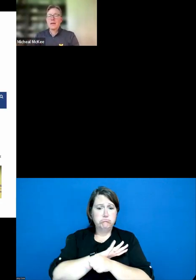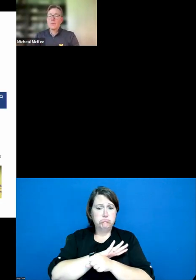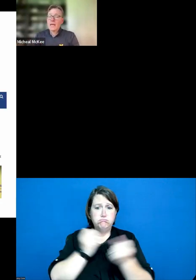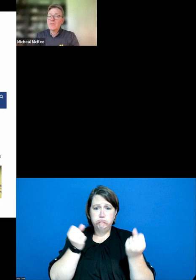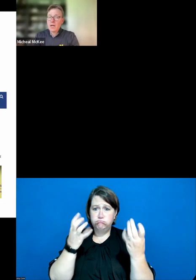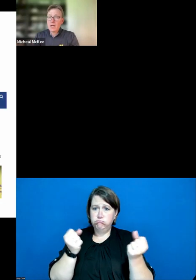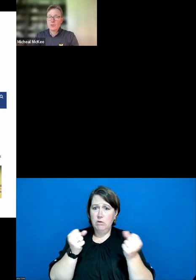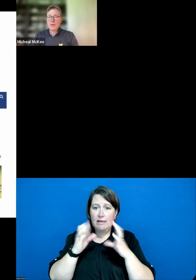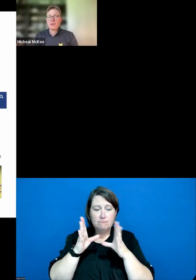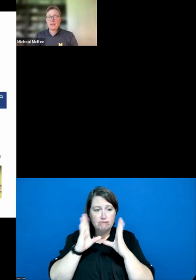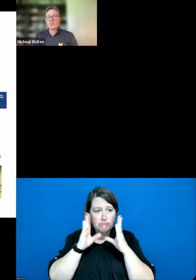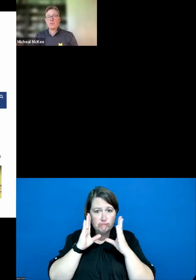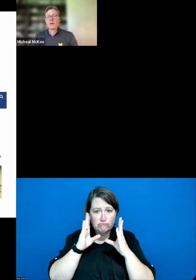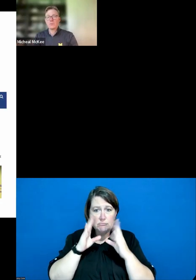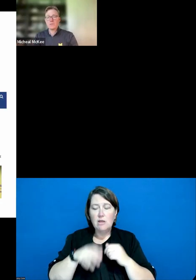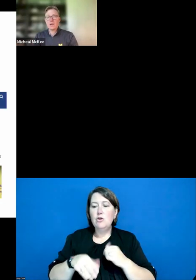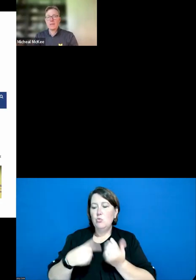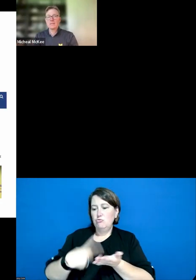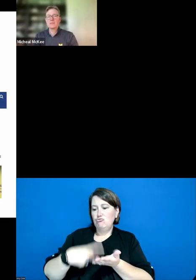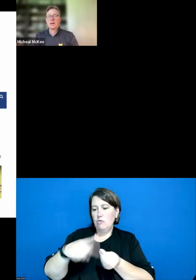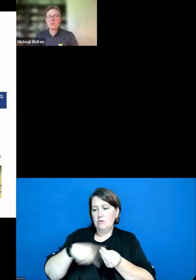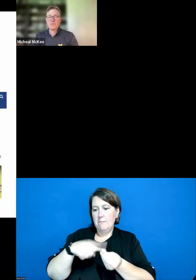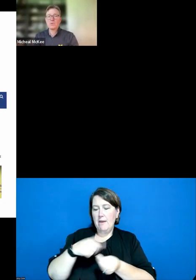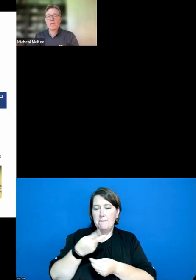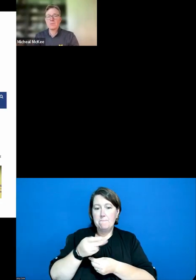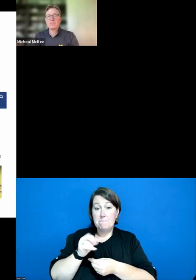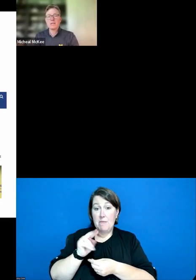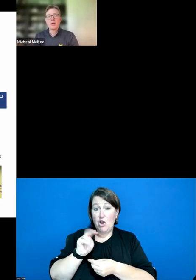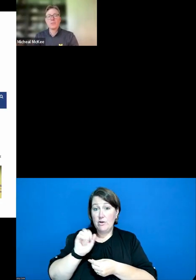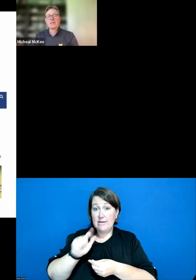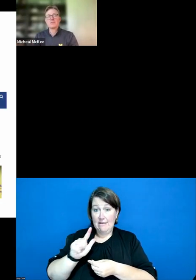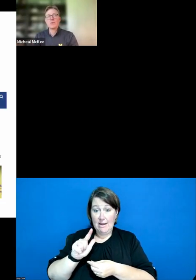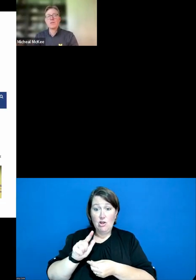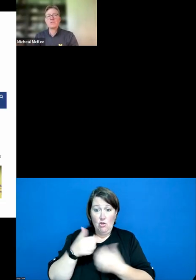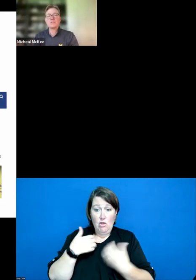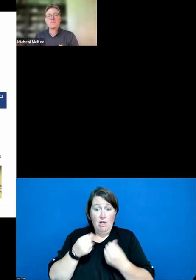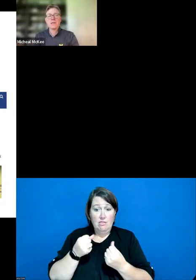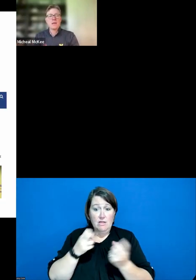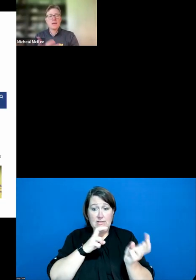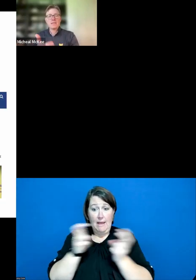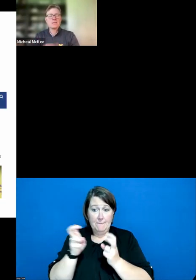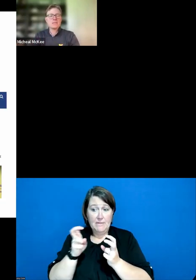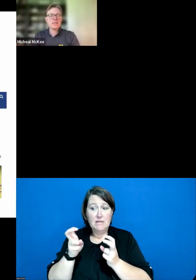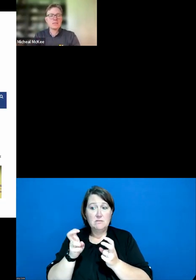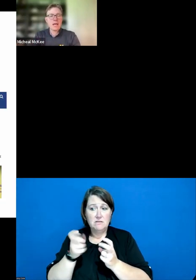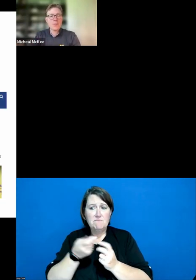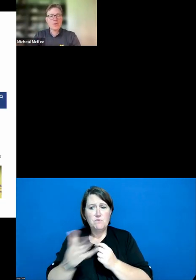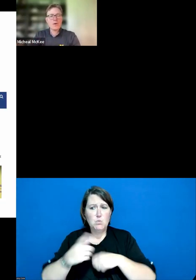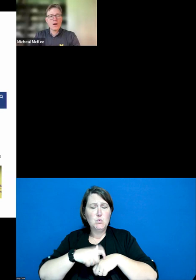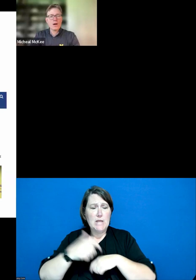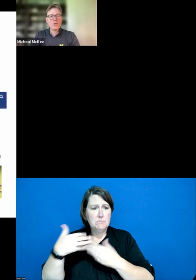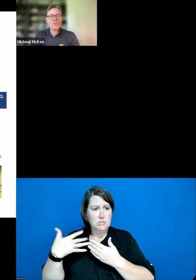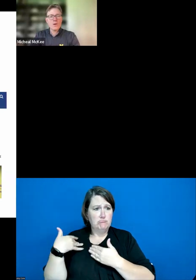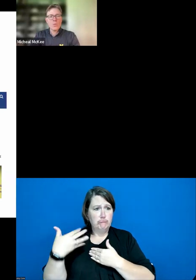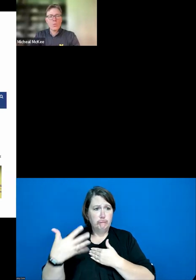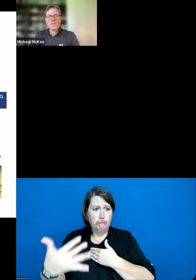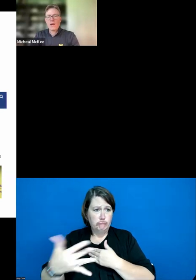And we have covered perinatal health topics a few times in our past few years. And this is an example of one of